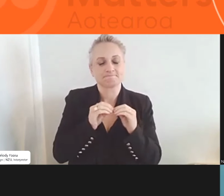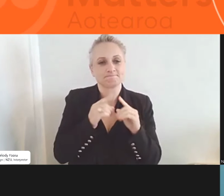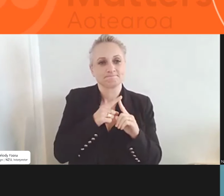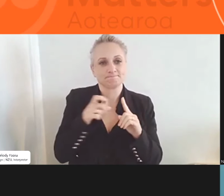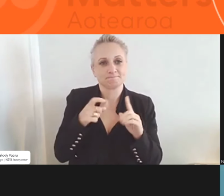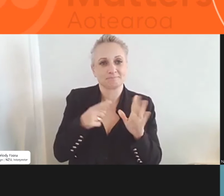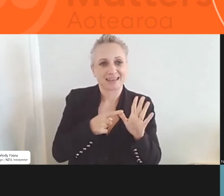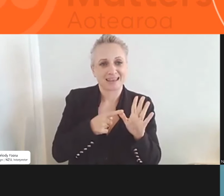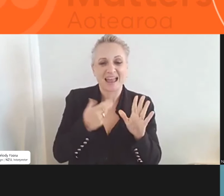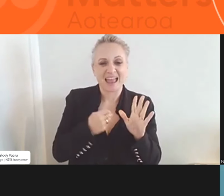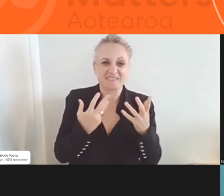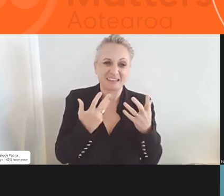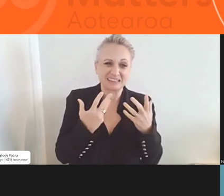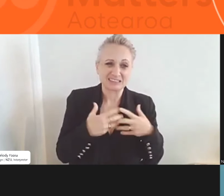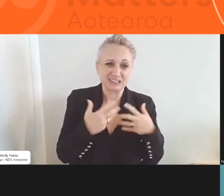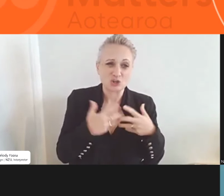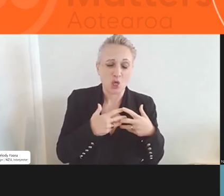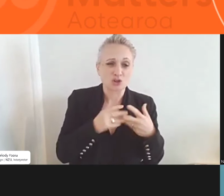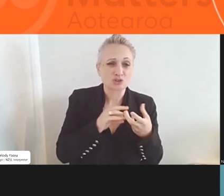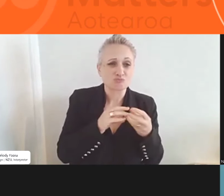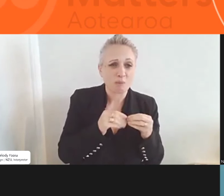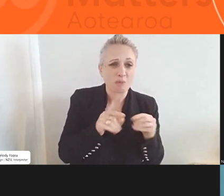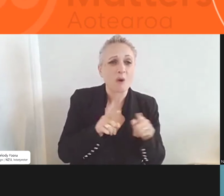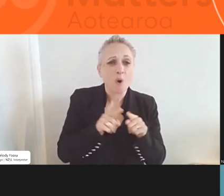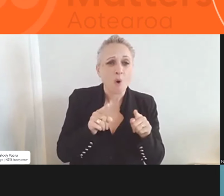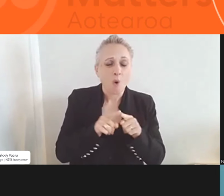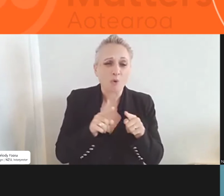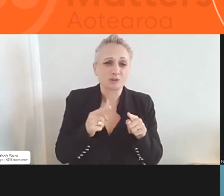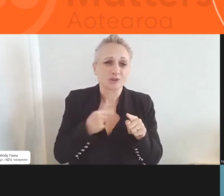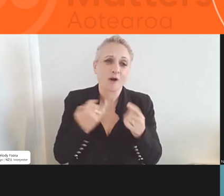I've been quite sick as well, so I'm not sounding great either online,